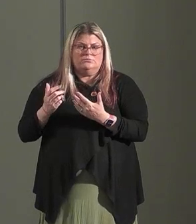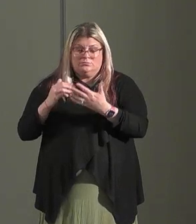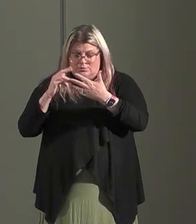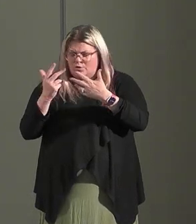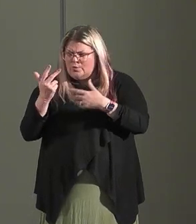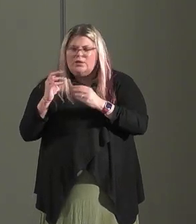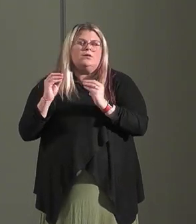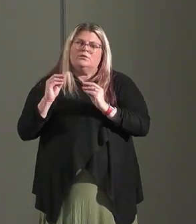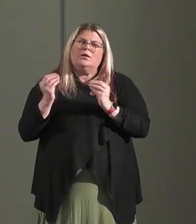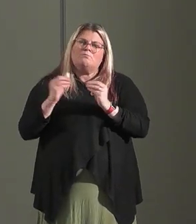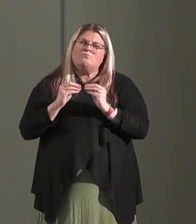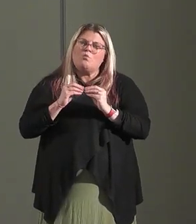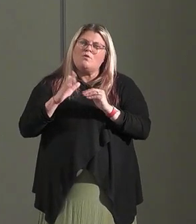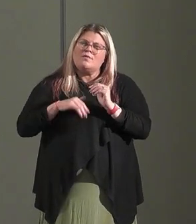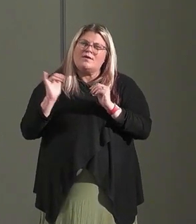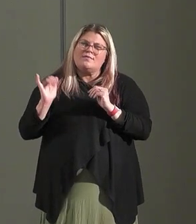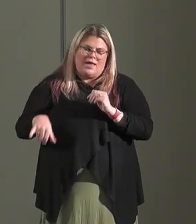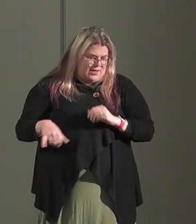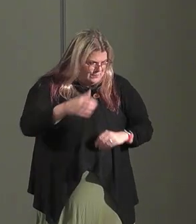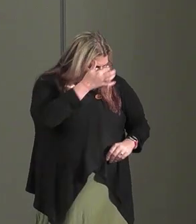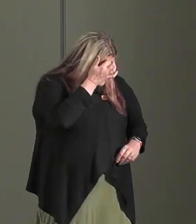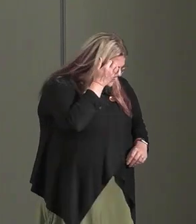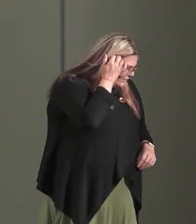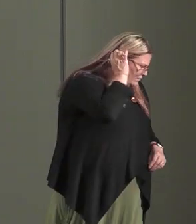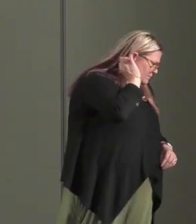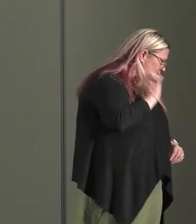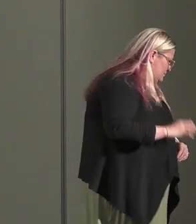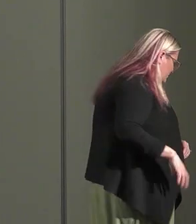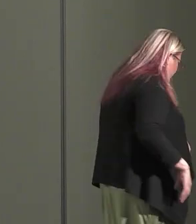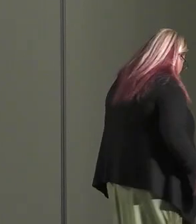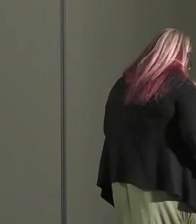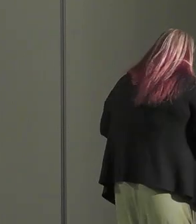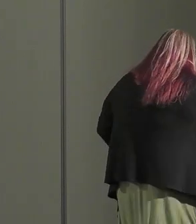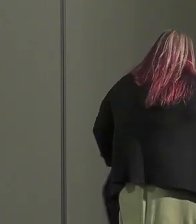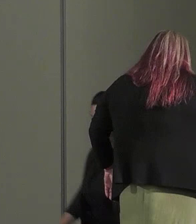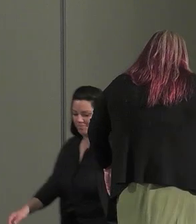You know something real quickly sorry Jennifer I didn't want to forget. You mentioned